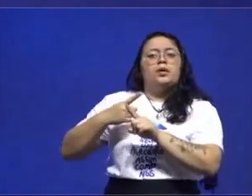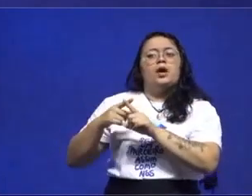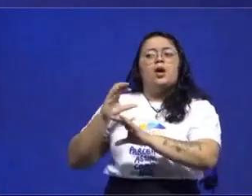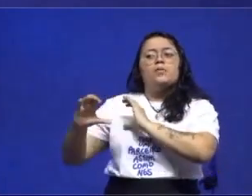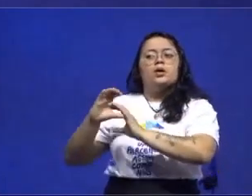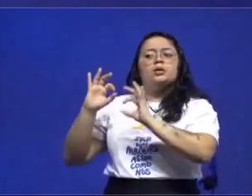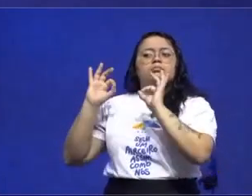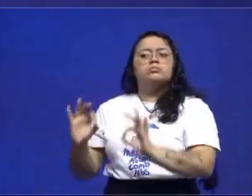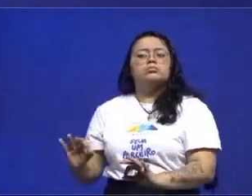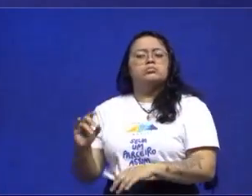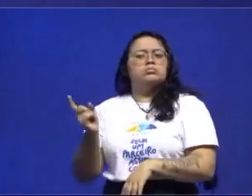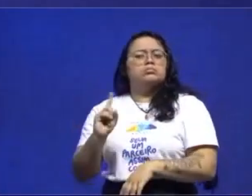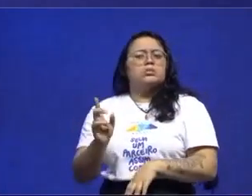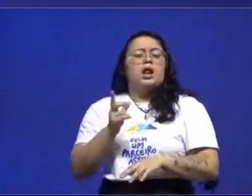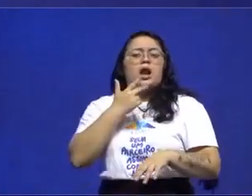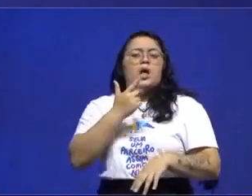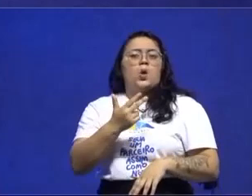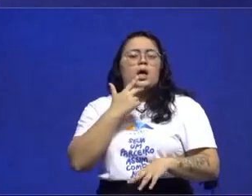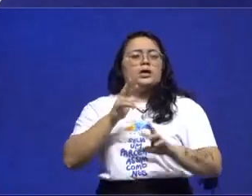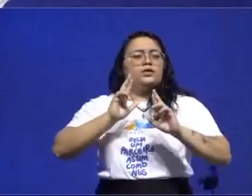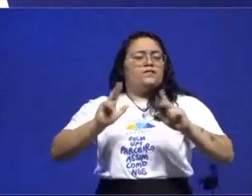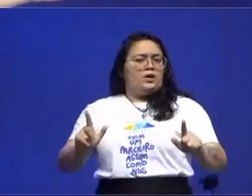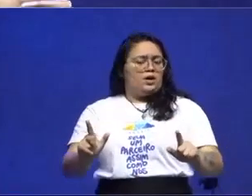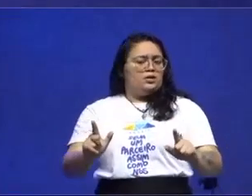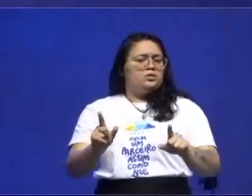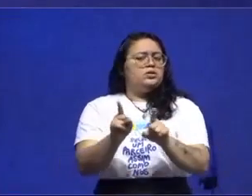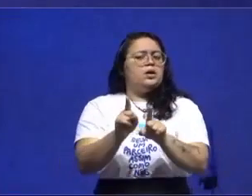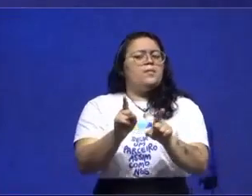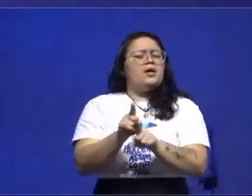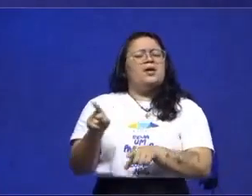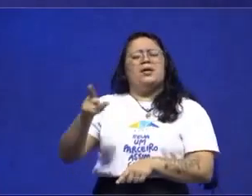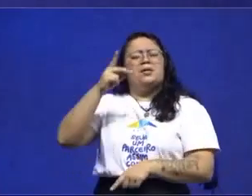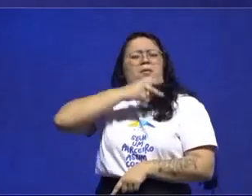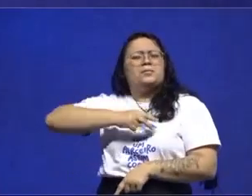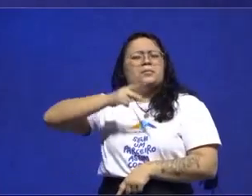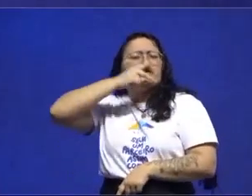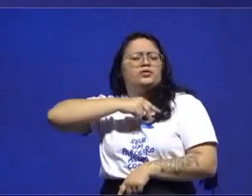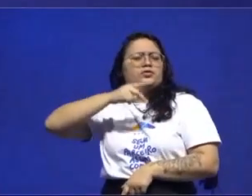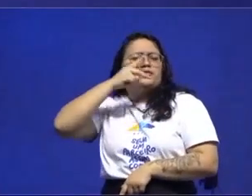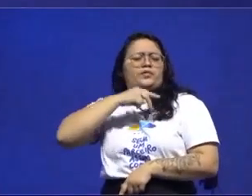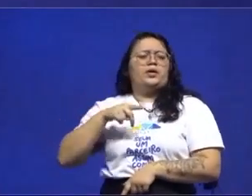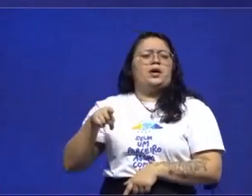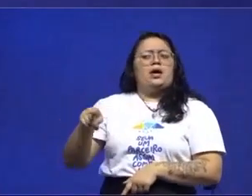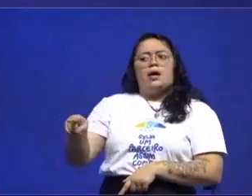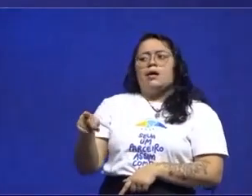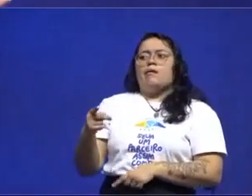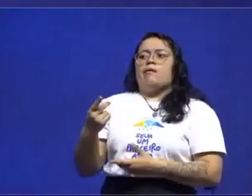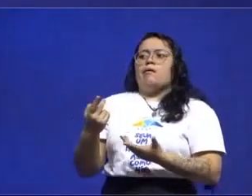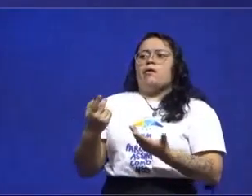different language below repetitive movements that are the stereotypes swinging the trunk Flap